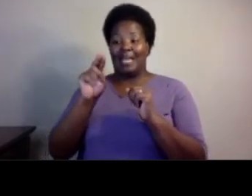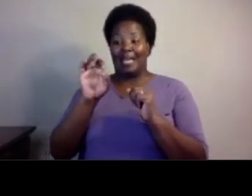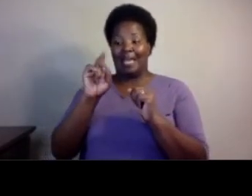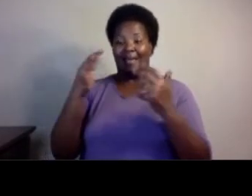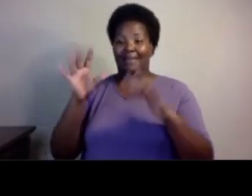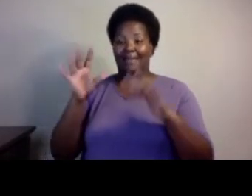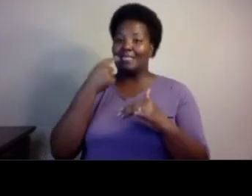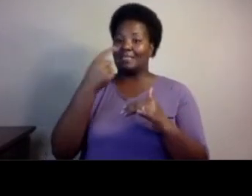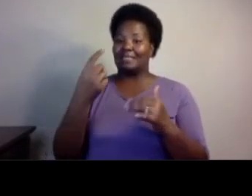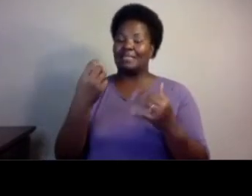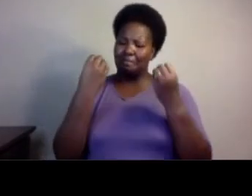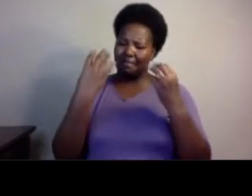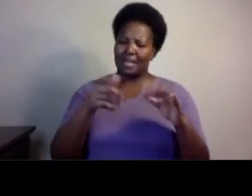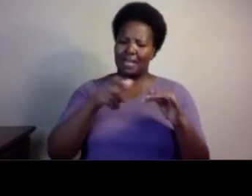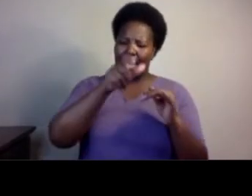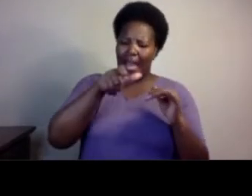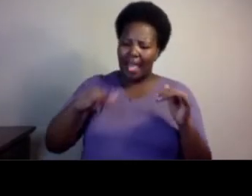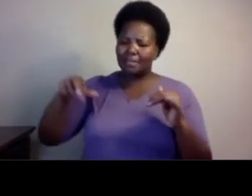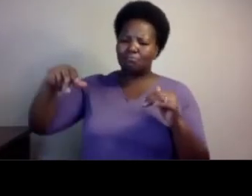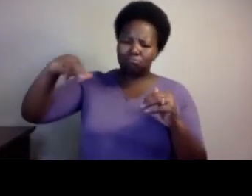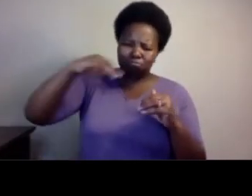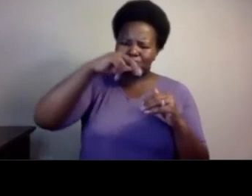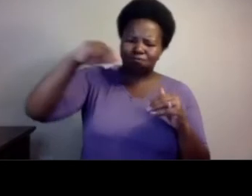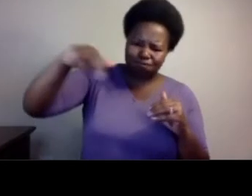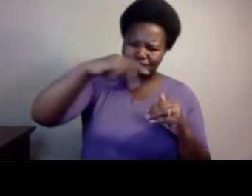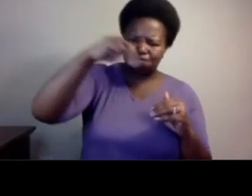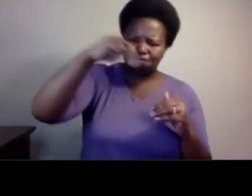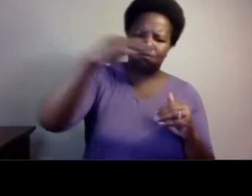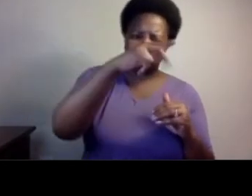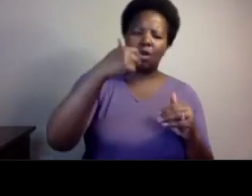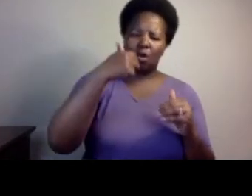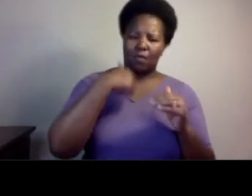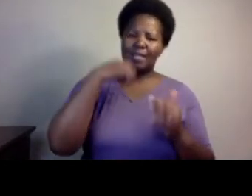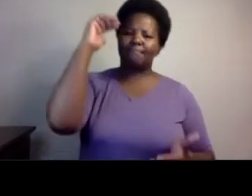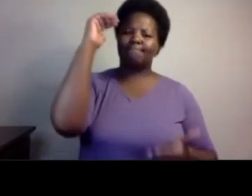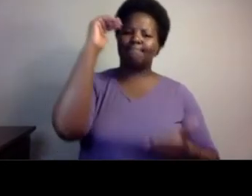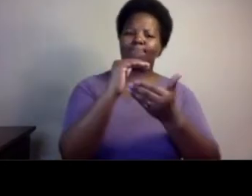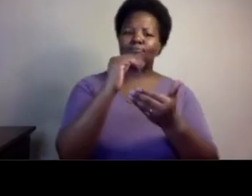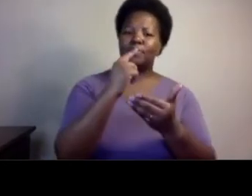had across you know we're eliminating four lanes of traffic you would have had to cross